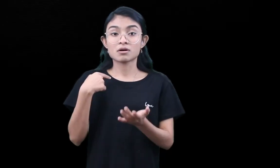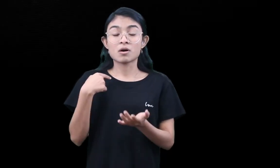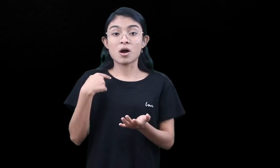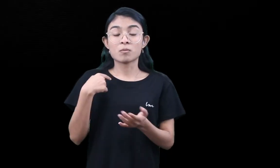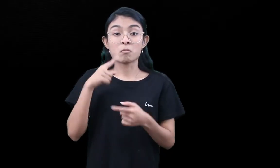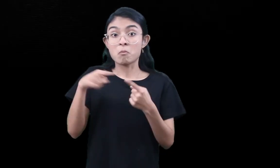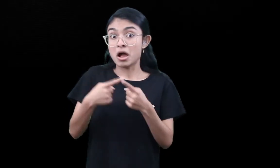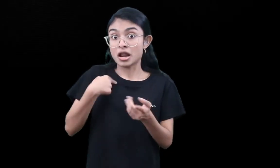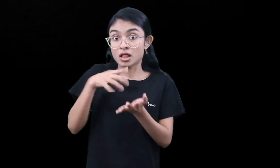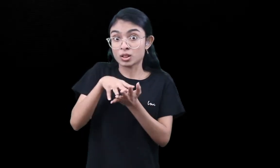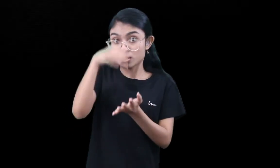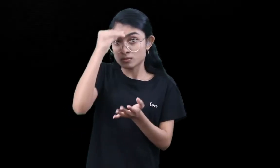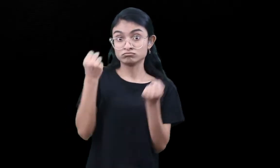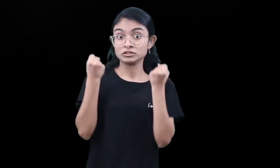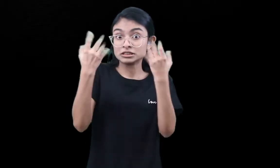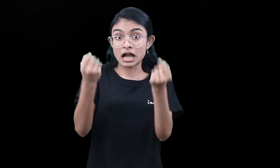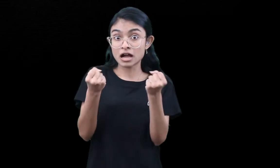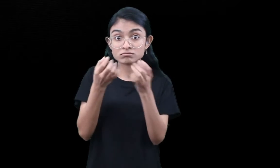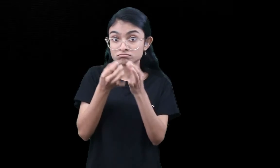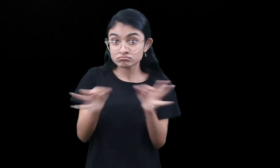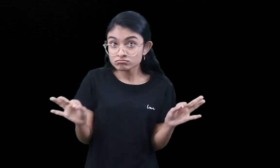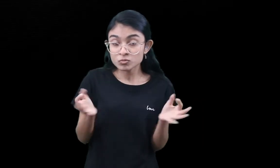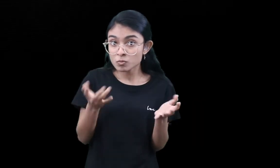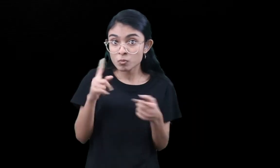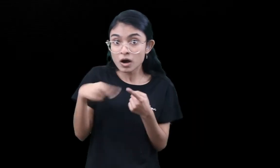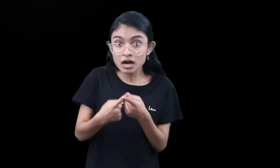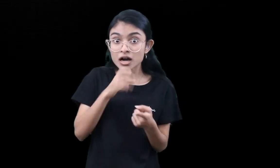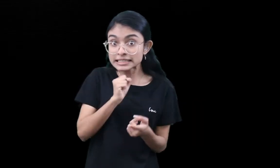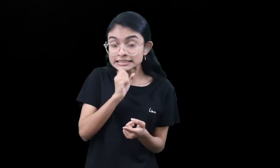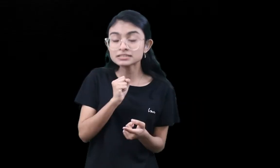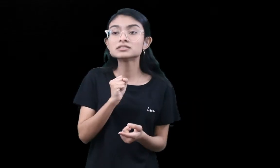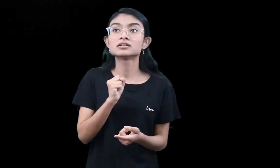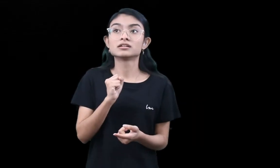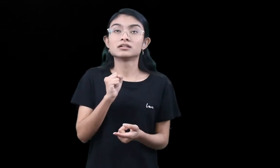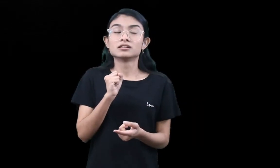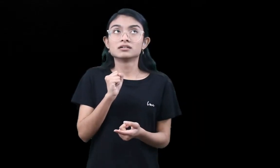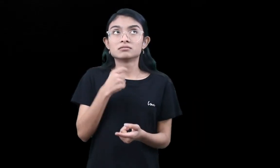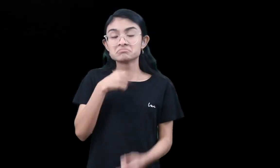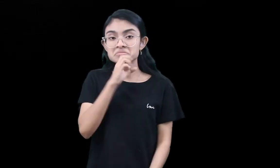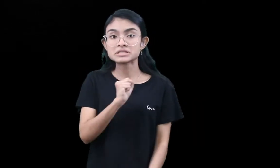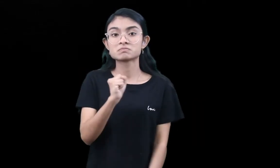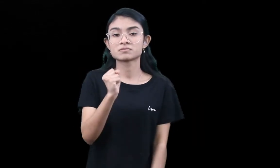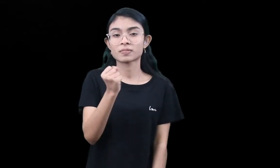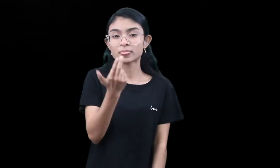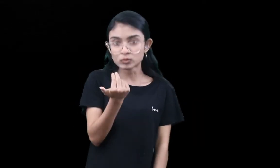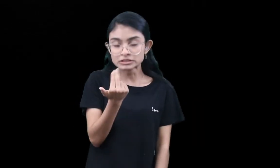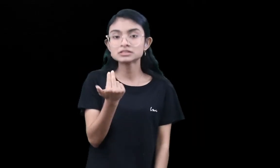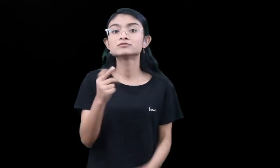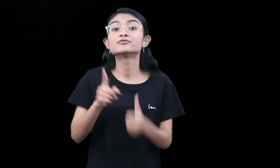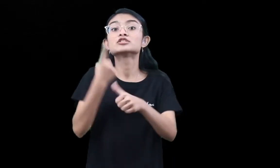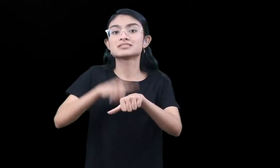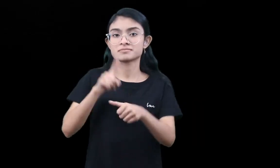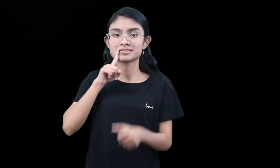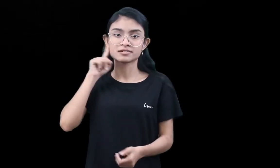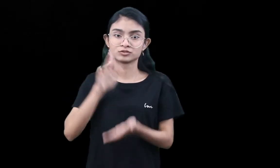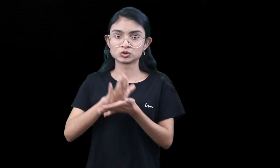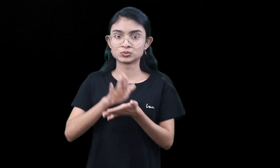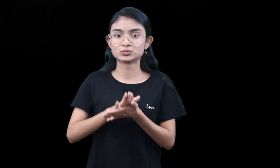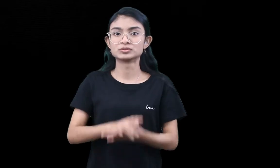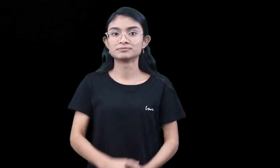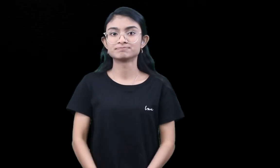I started to learn sign language when I was thirteen. The first time I went to a deaf school.